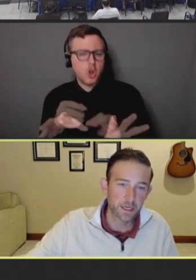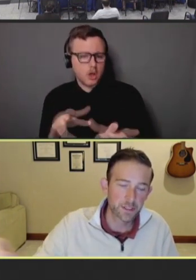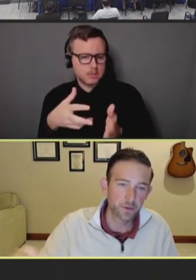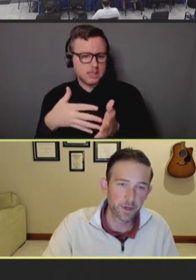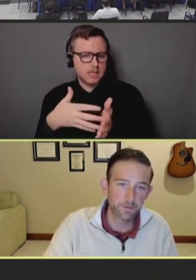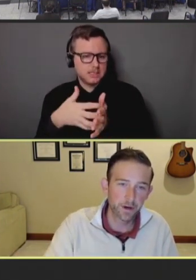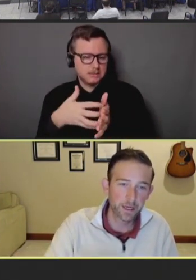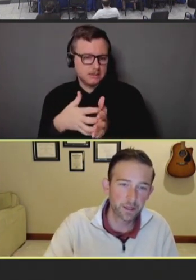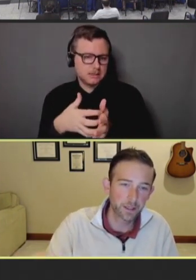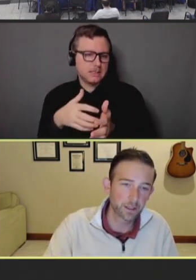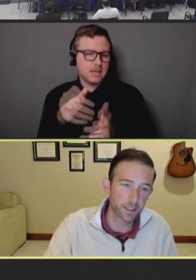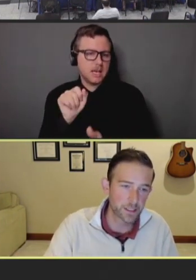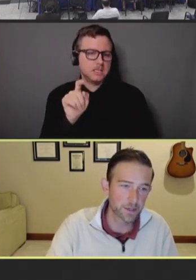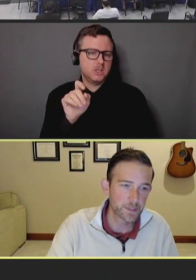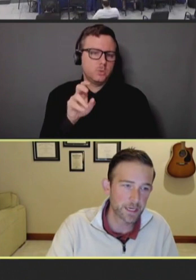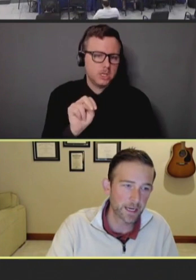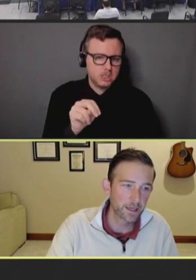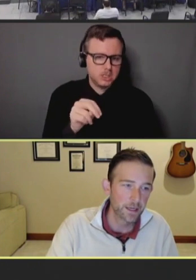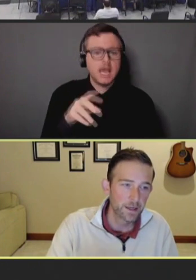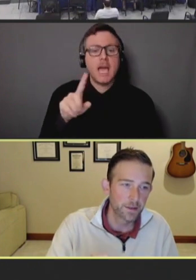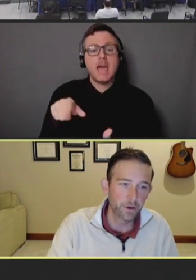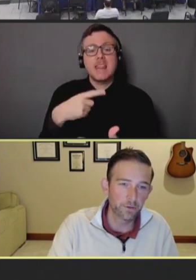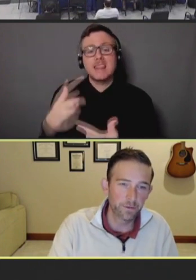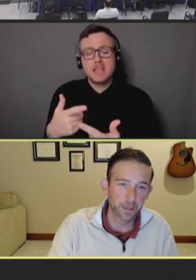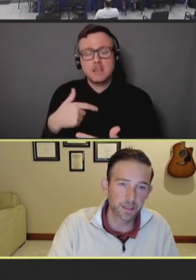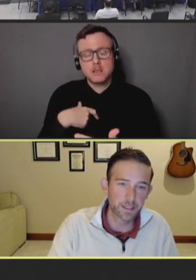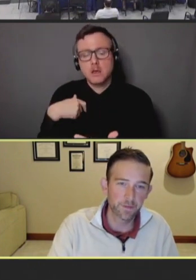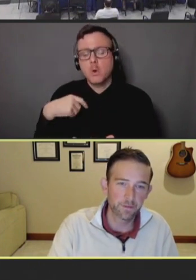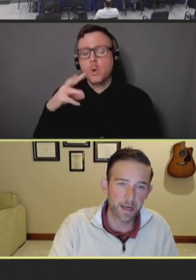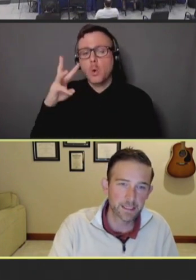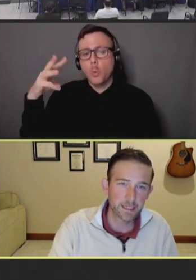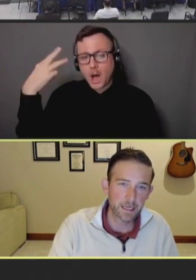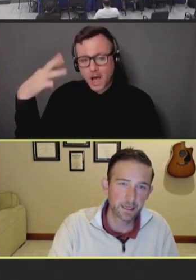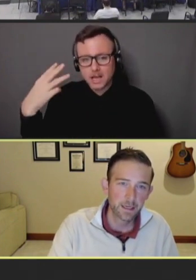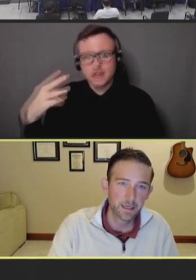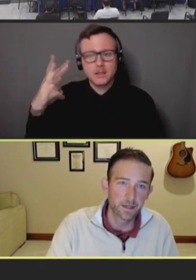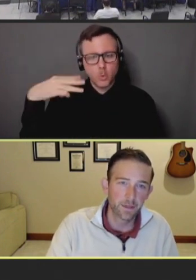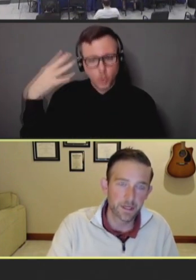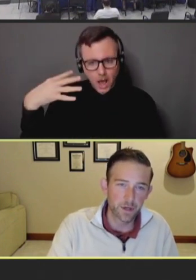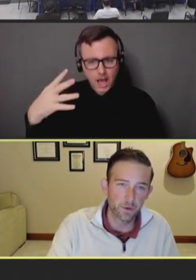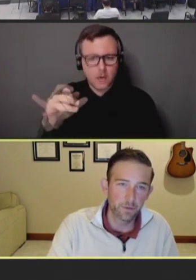And so, you can very clearly associate the neuro virulence of the vaccine that is known